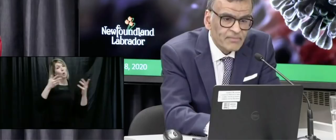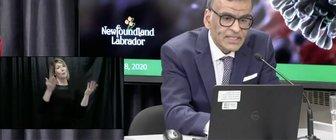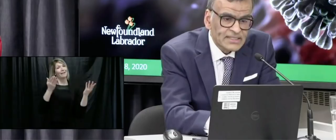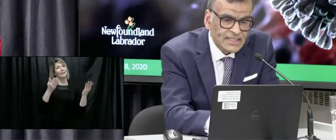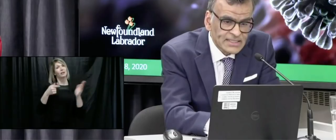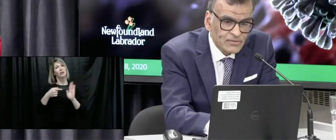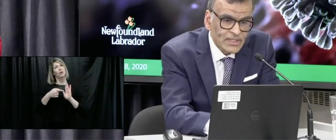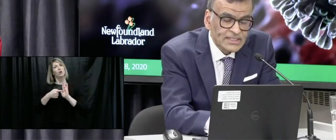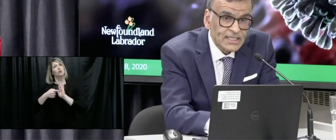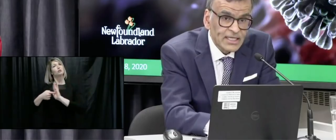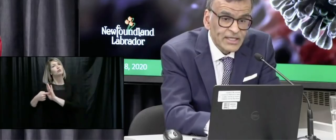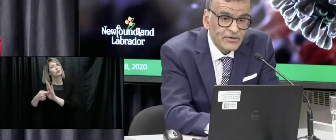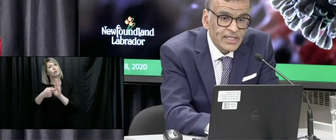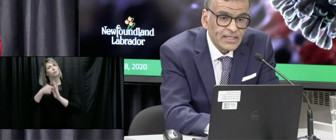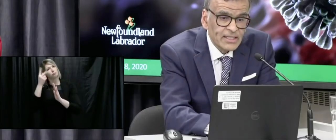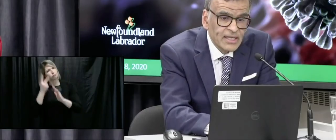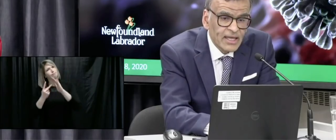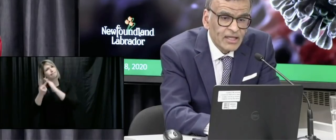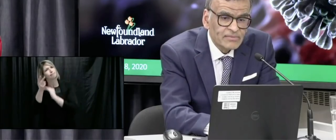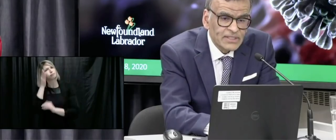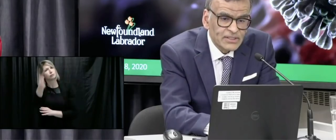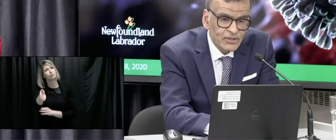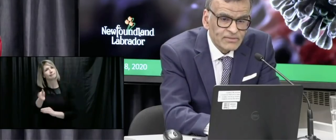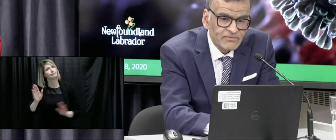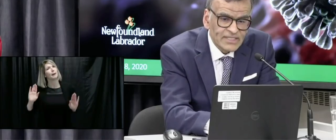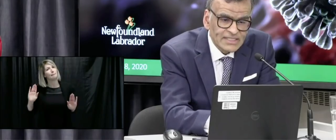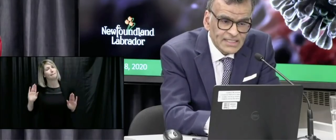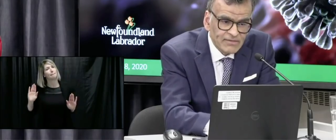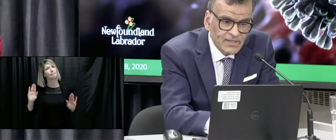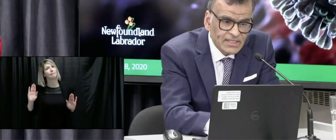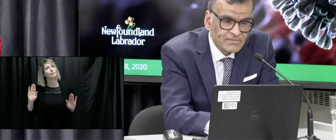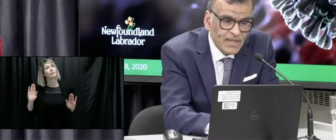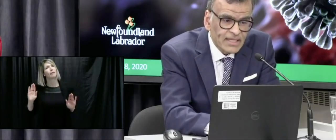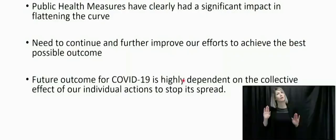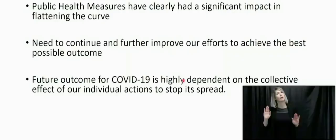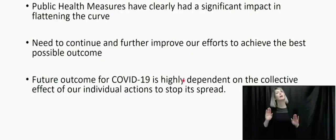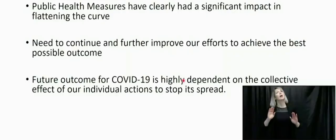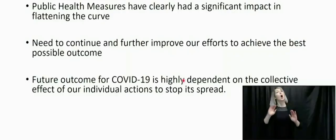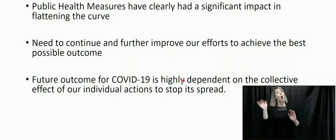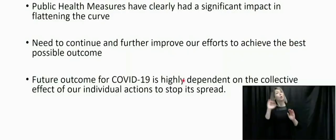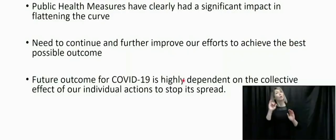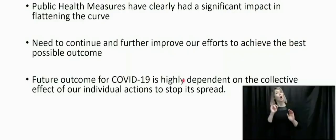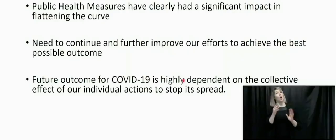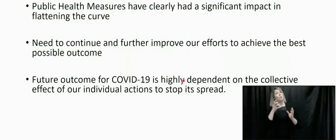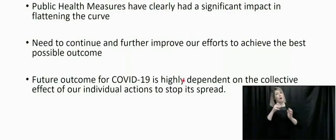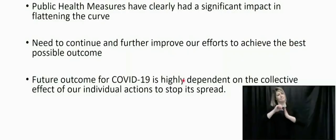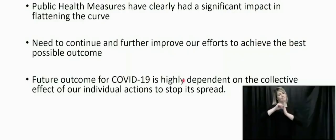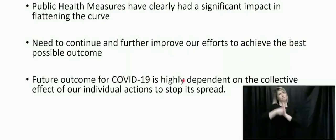PHARMACOLOGICAL MEASURES, IN OTHER WORDS, PUBLIC-HEALTH MEASURES BECAUSE THIS IS WHAT IS